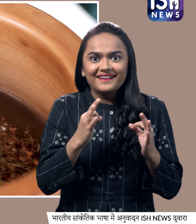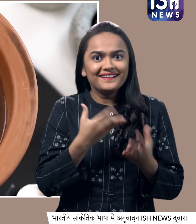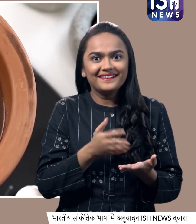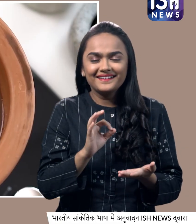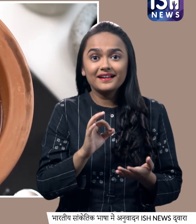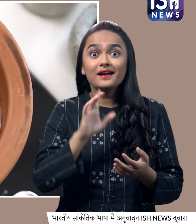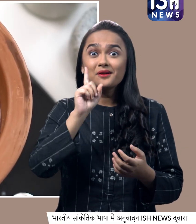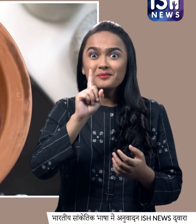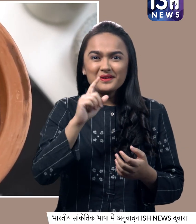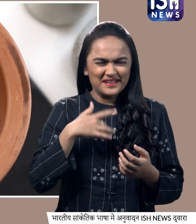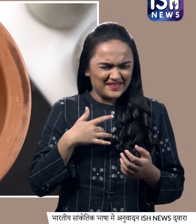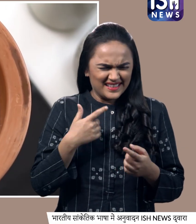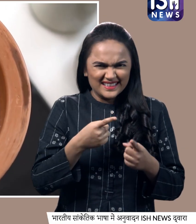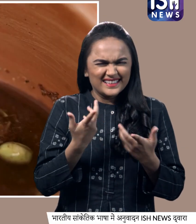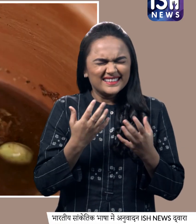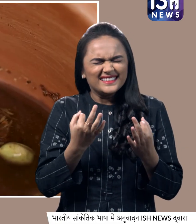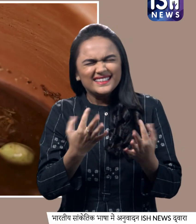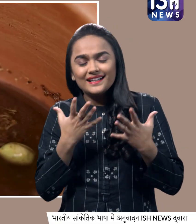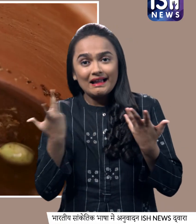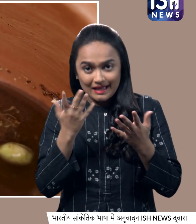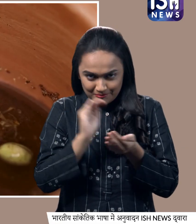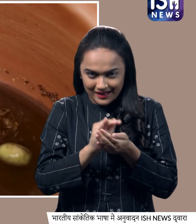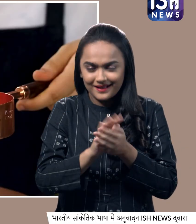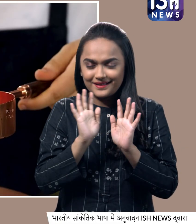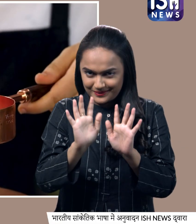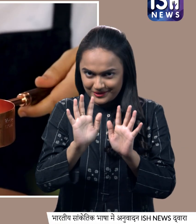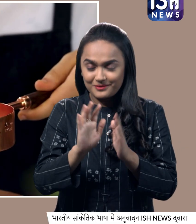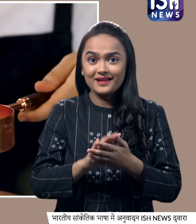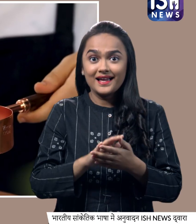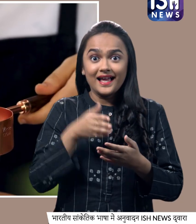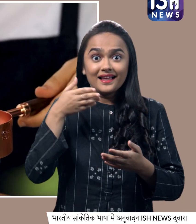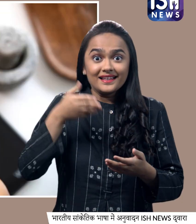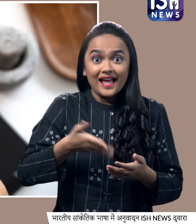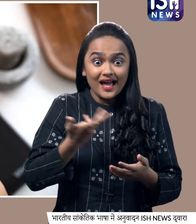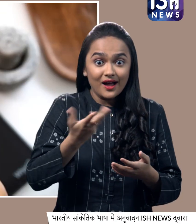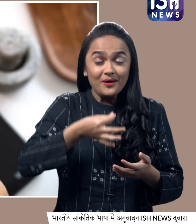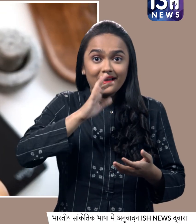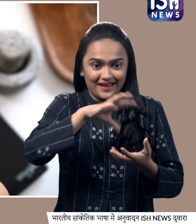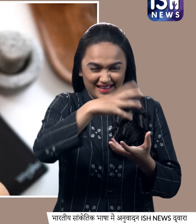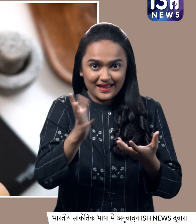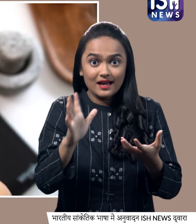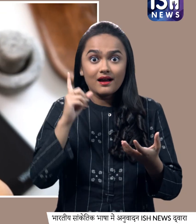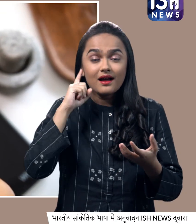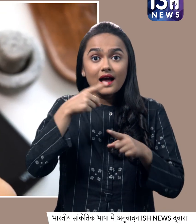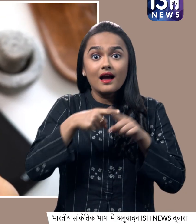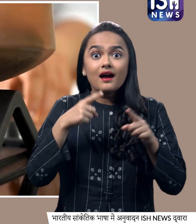But the most fun and special part is still remaining Now we'll add 1/2 cup coconut milk to it